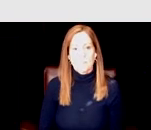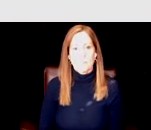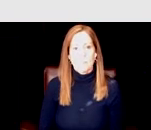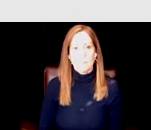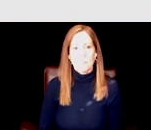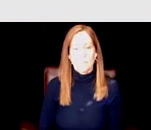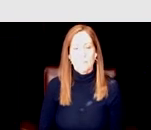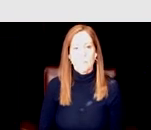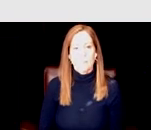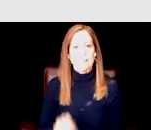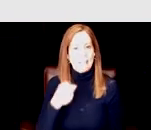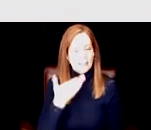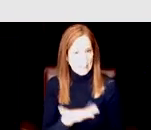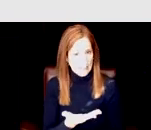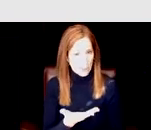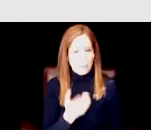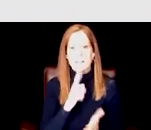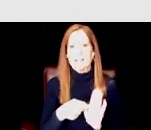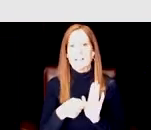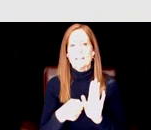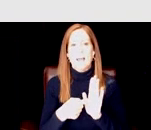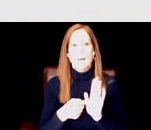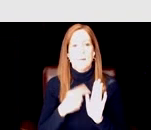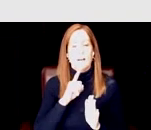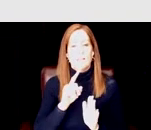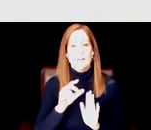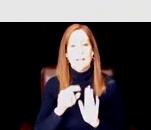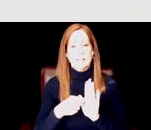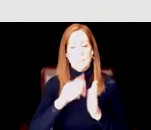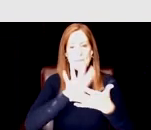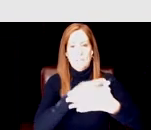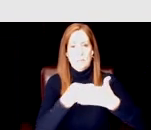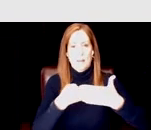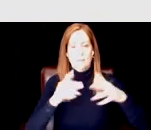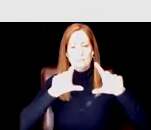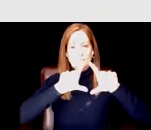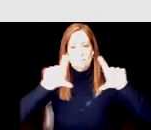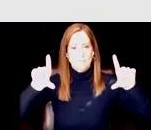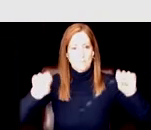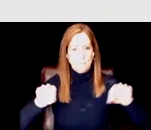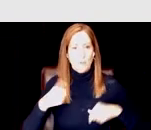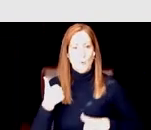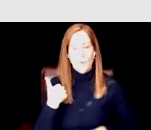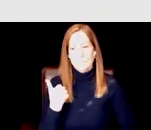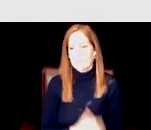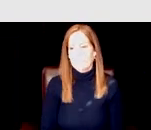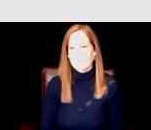Here's an excerpt of a sample table. We've got our row heading,